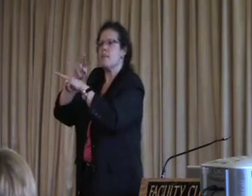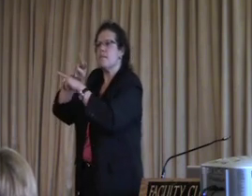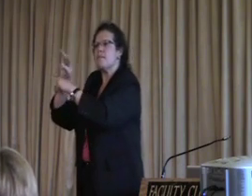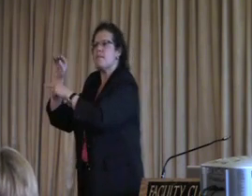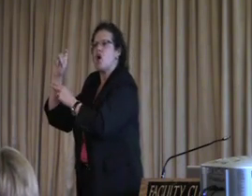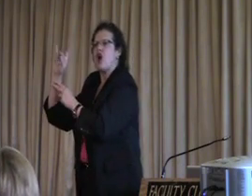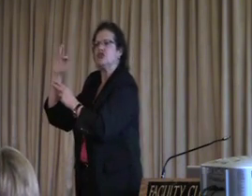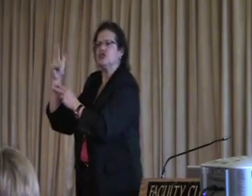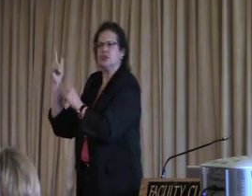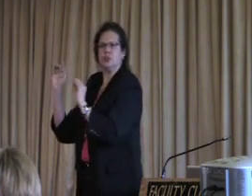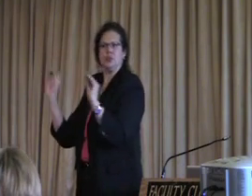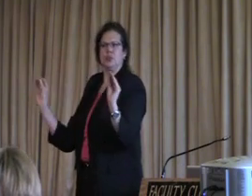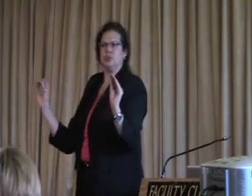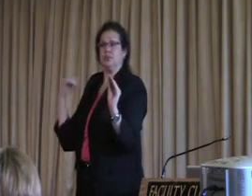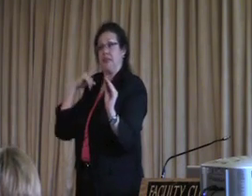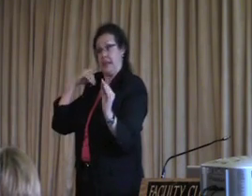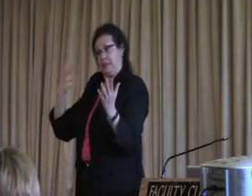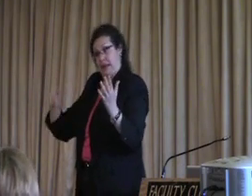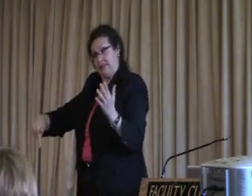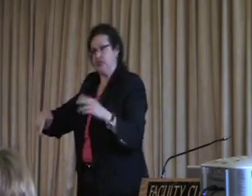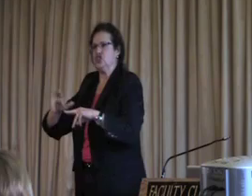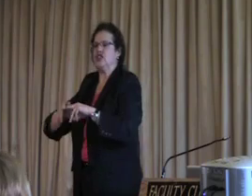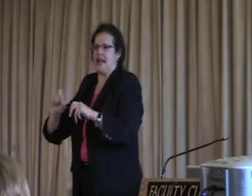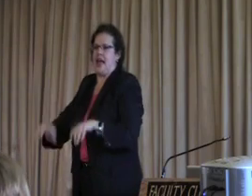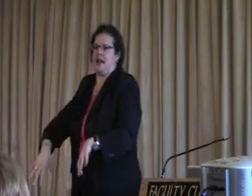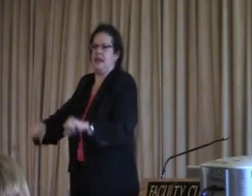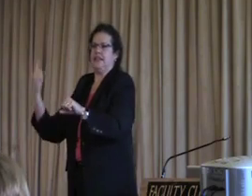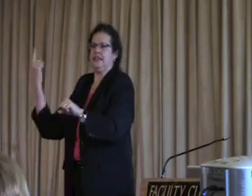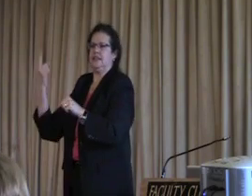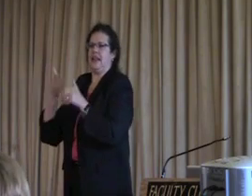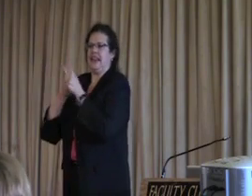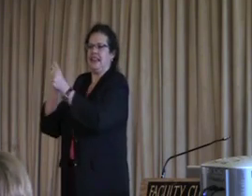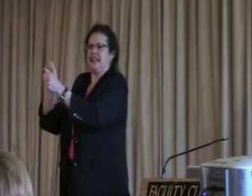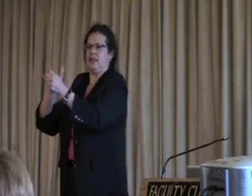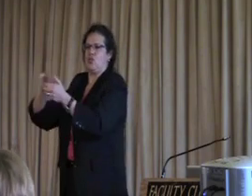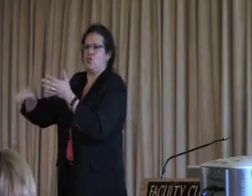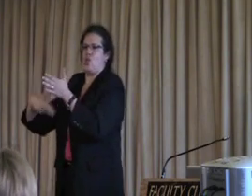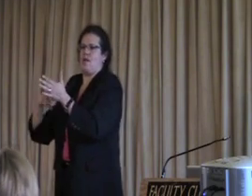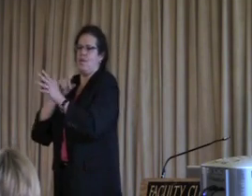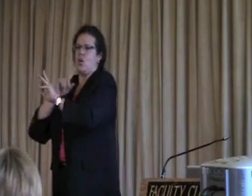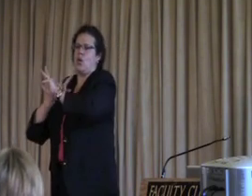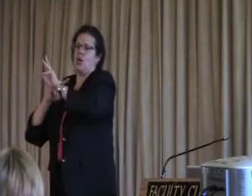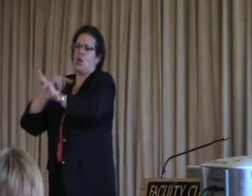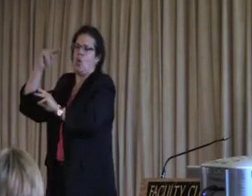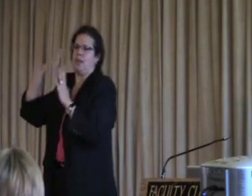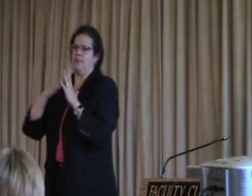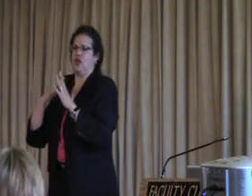research, and it needs to be followed up. And so that's another encouragement for U